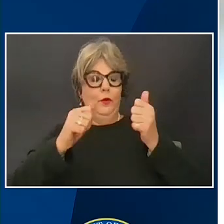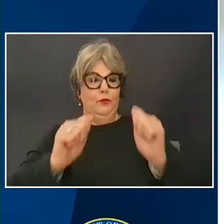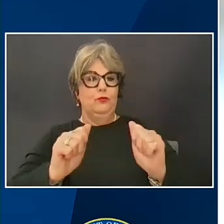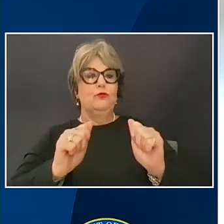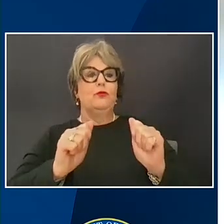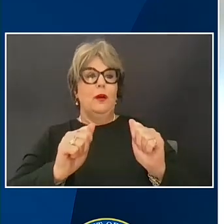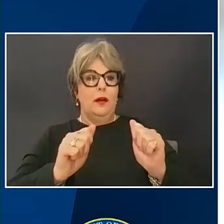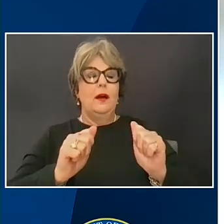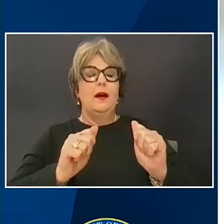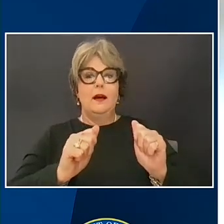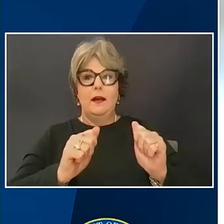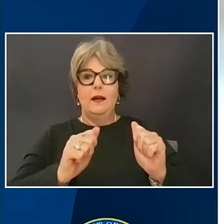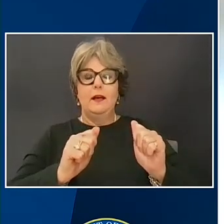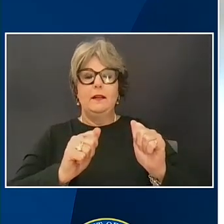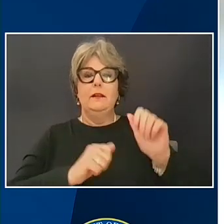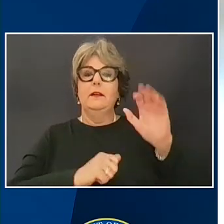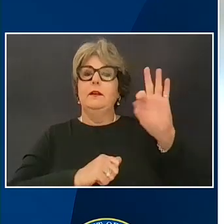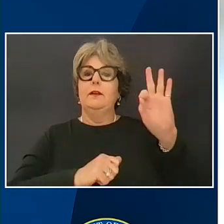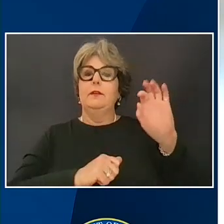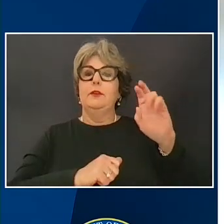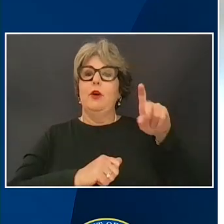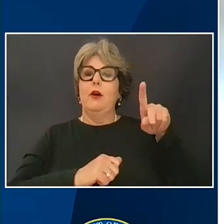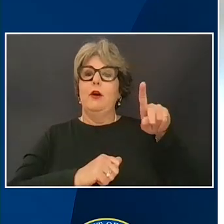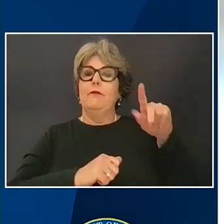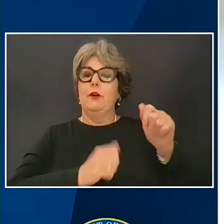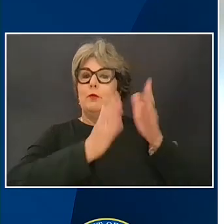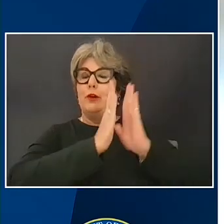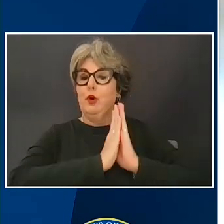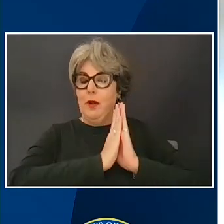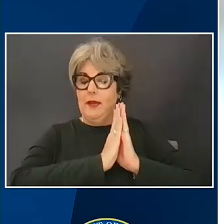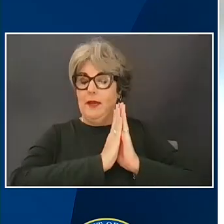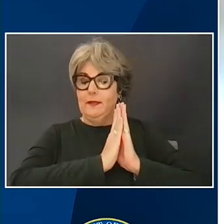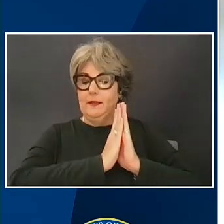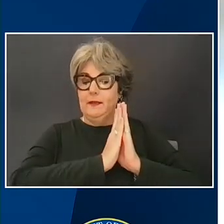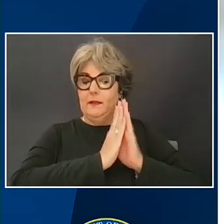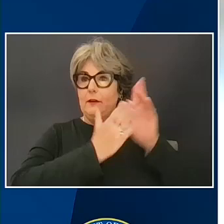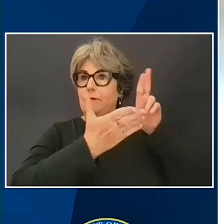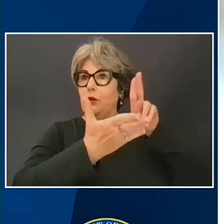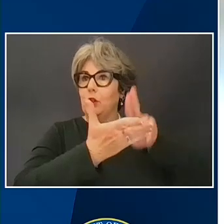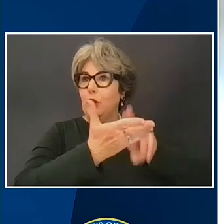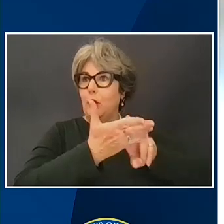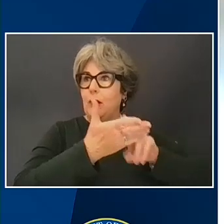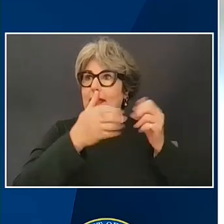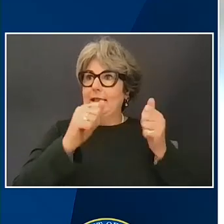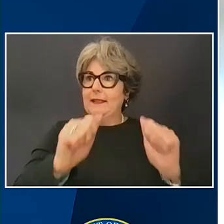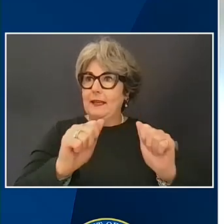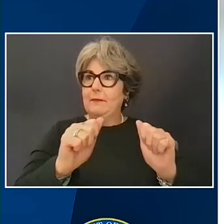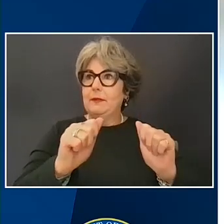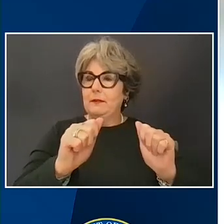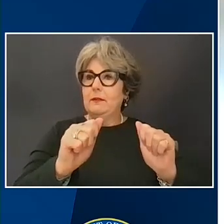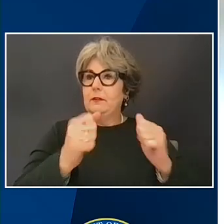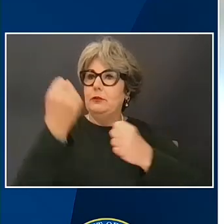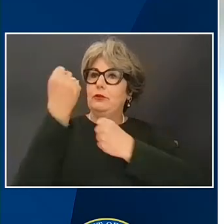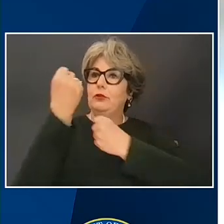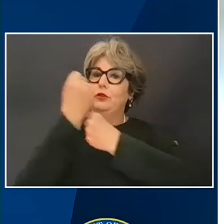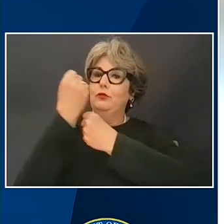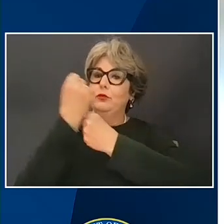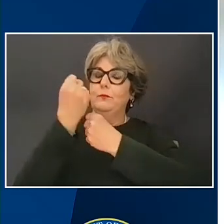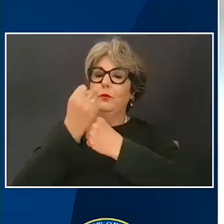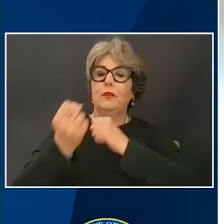request, tried to get student records of login attempts, sort of to substantiate an unpaid refund discharge we had a very